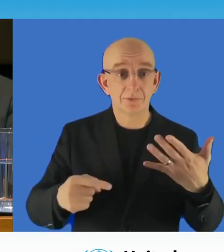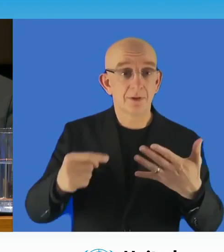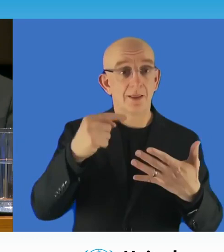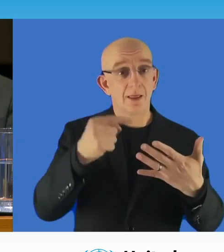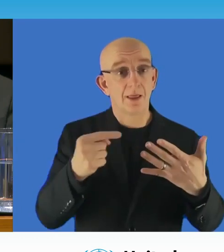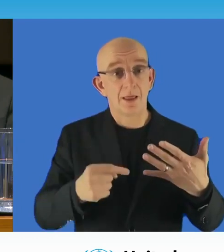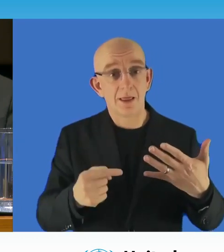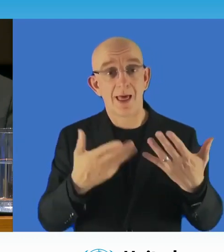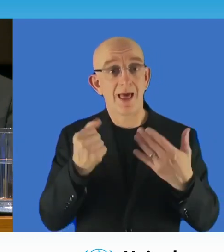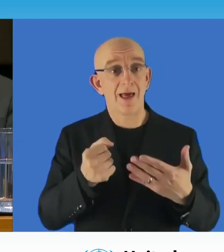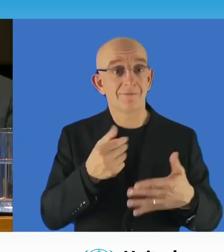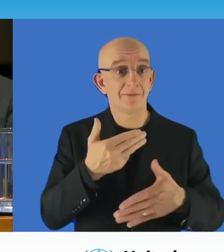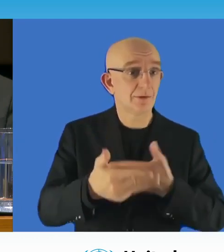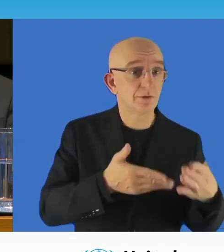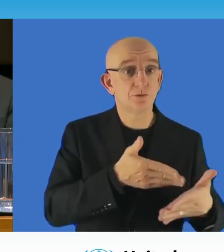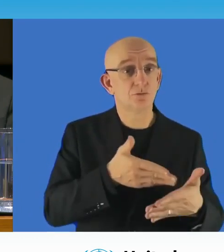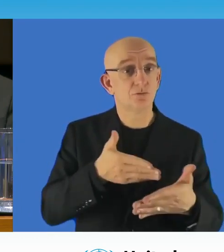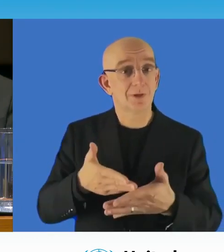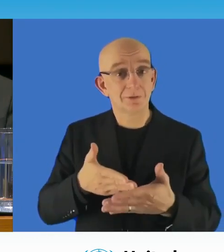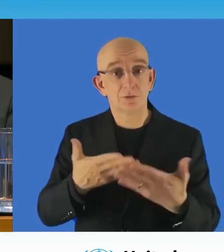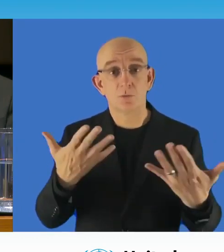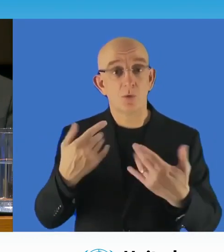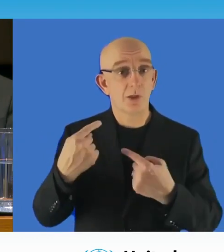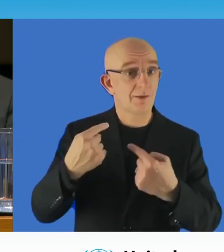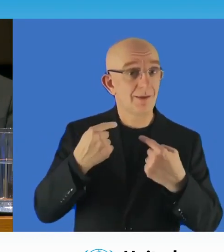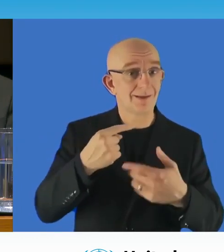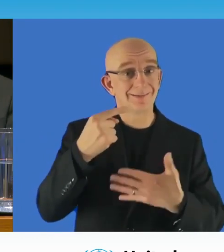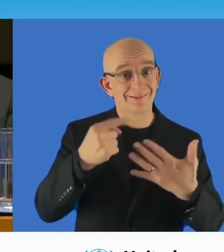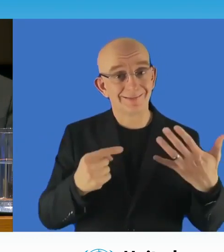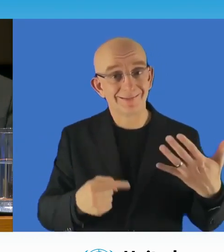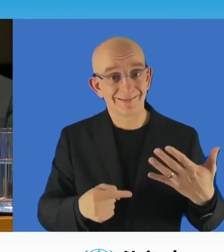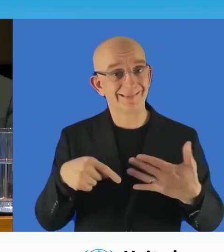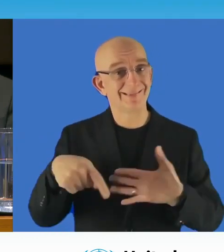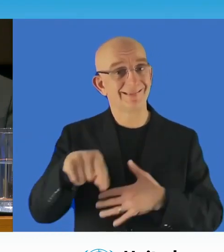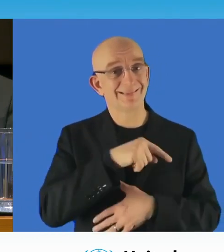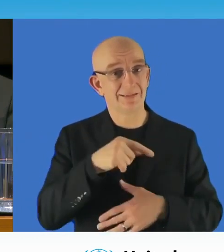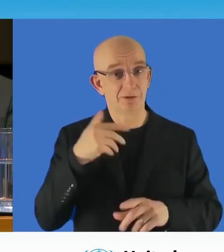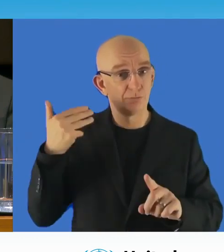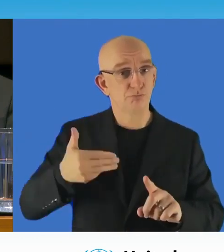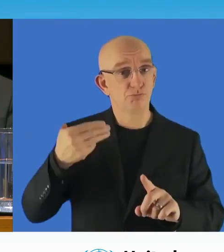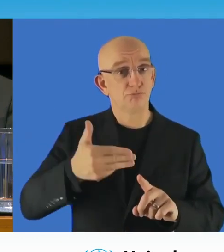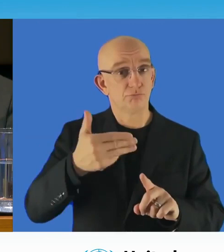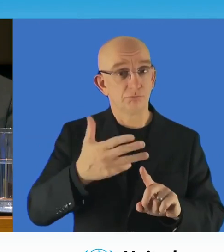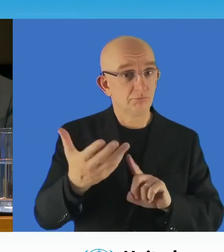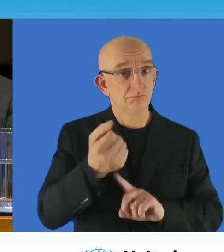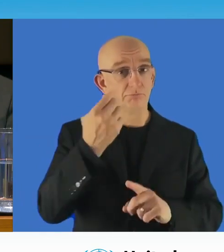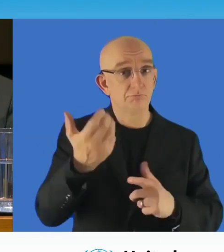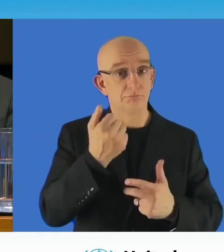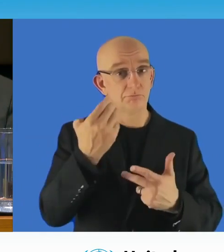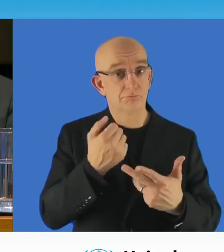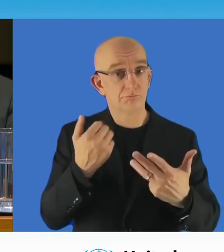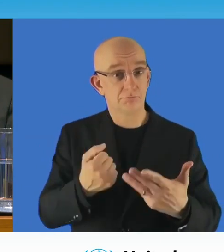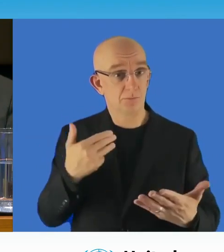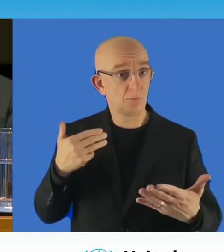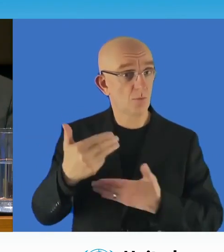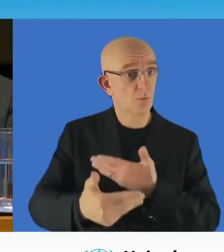challenges threatening the hard War progress we have achieved thus far ladies and gentlemen I